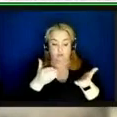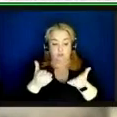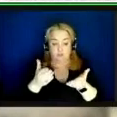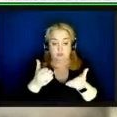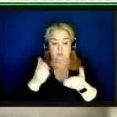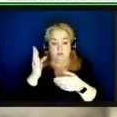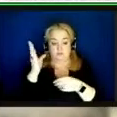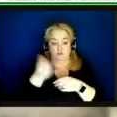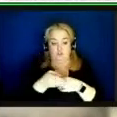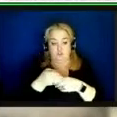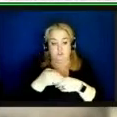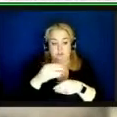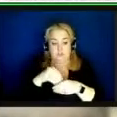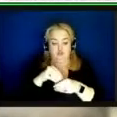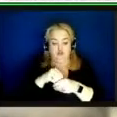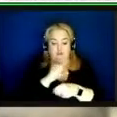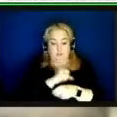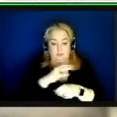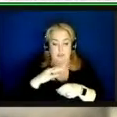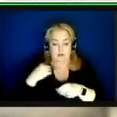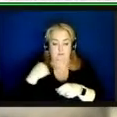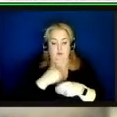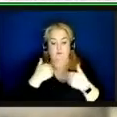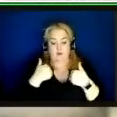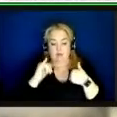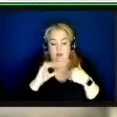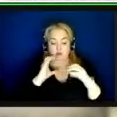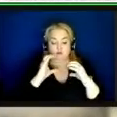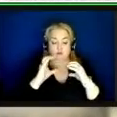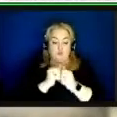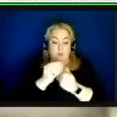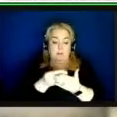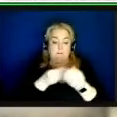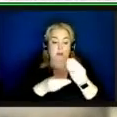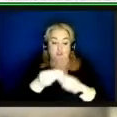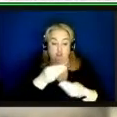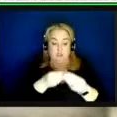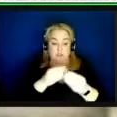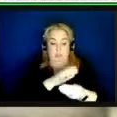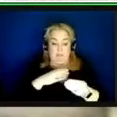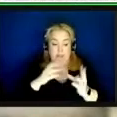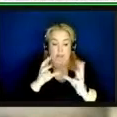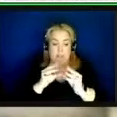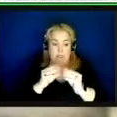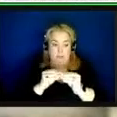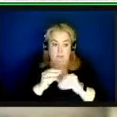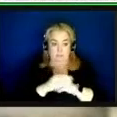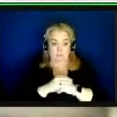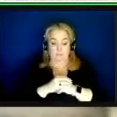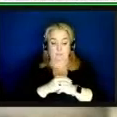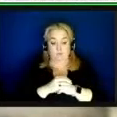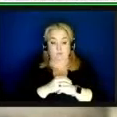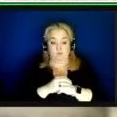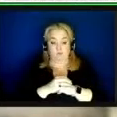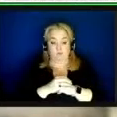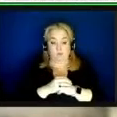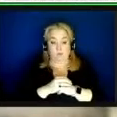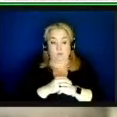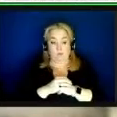CURRENT RATIO ABOUT 3 TO 1 FOR THE COMMUNITY GOOD THINGS AND